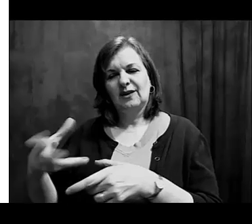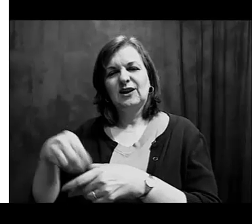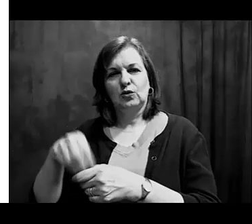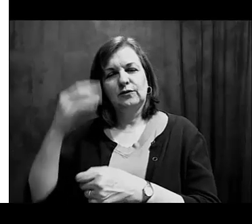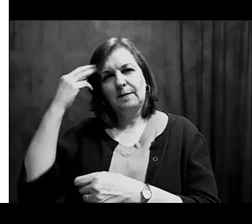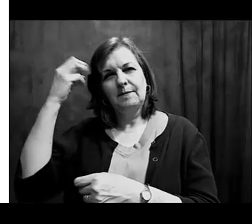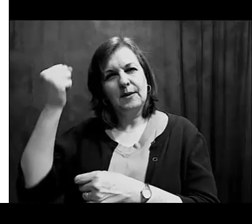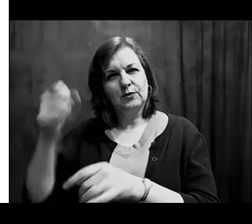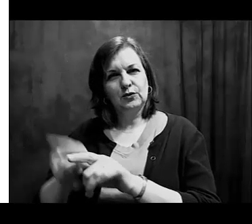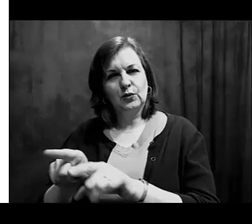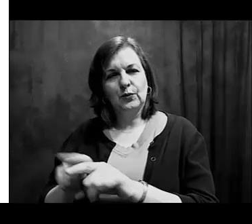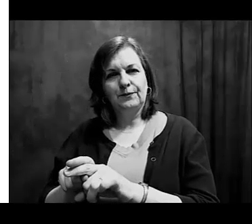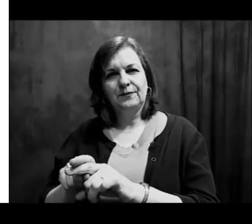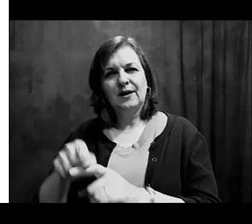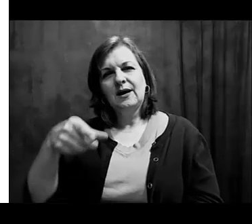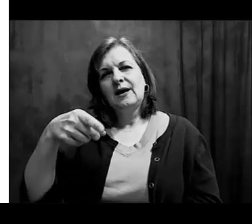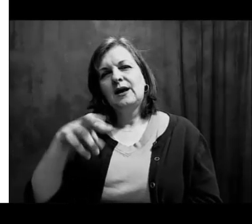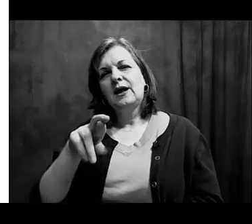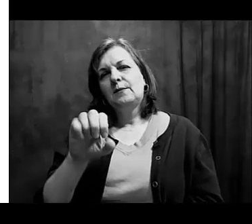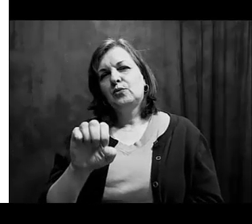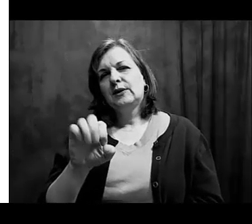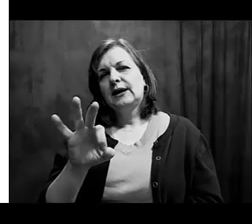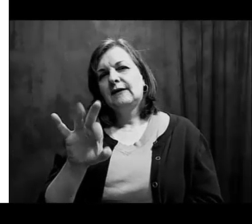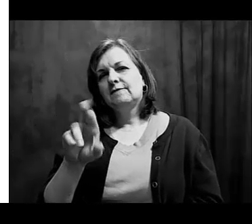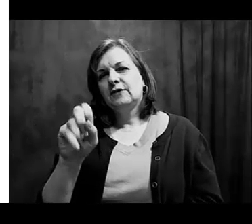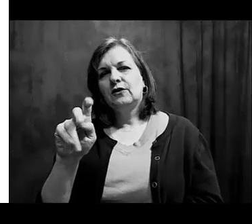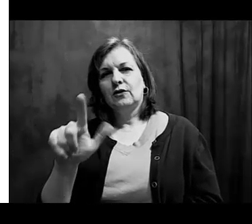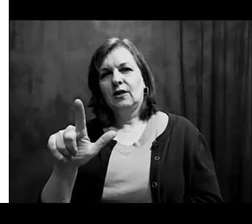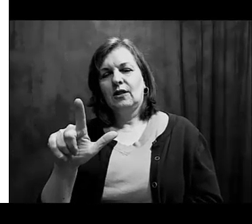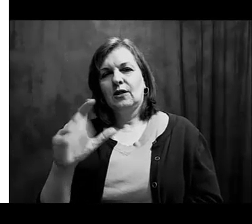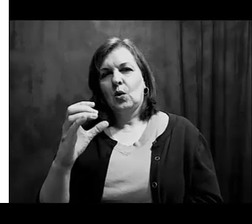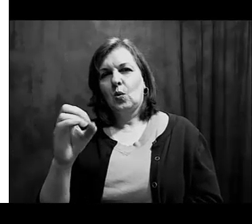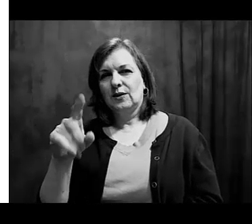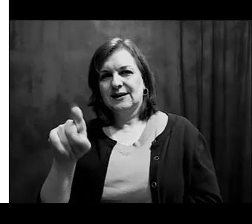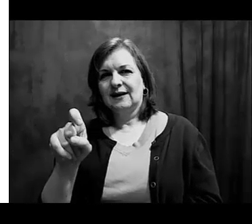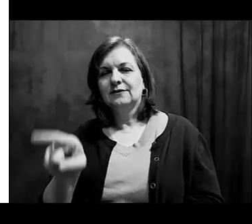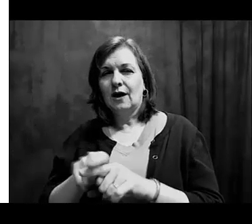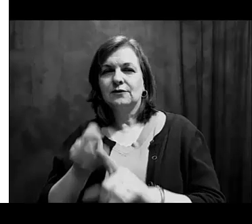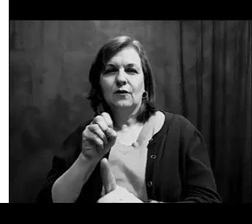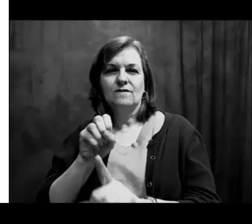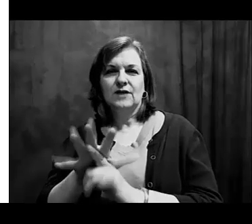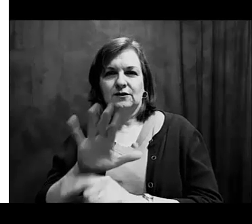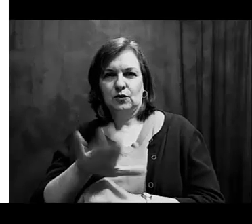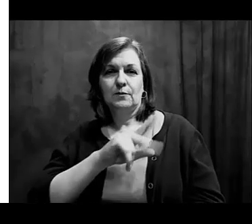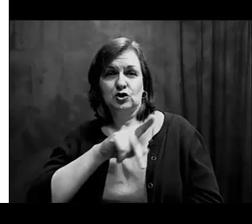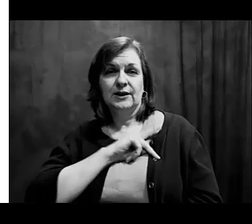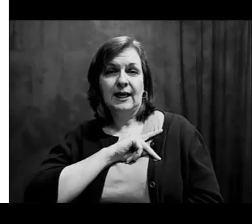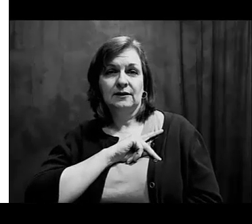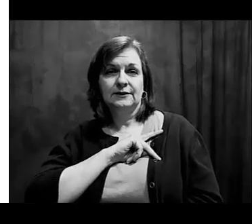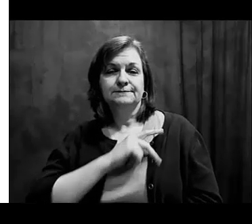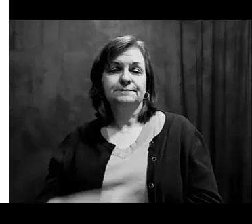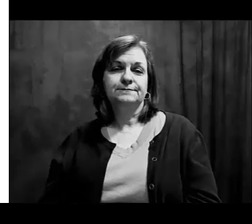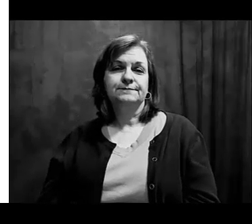the prefrontal cortex is critical to our personalities!